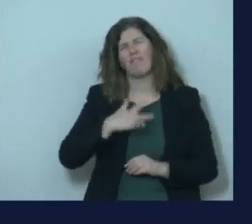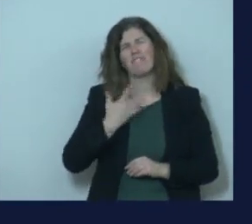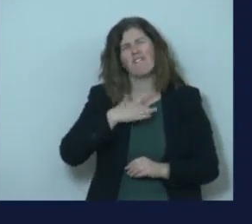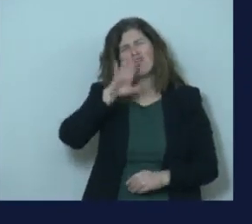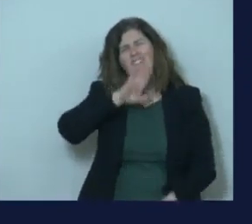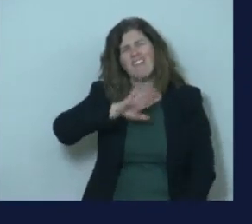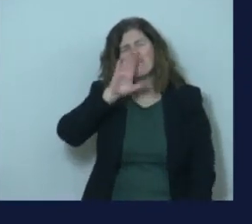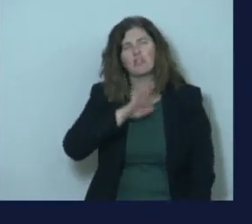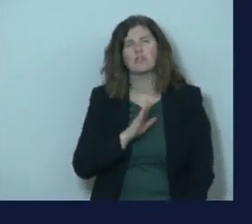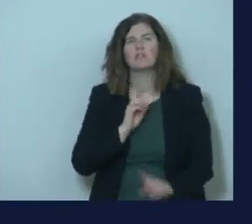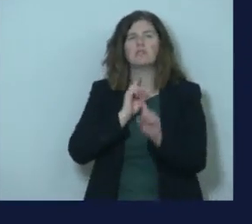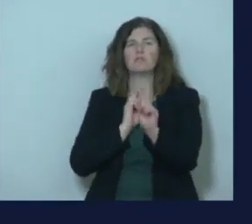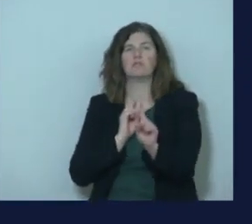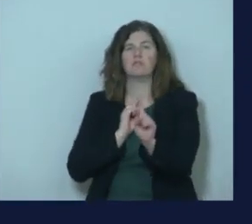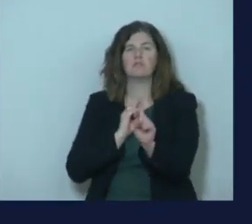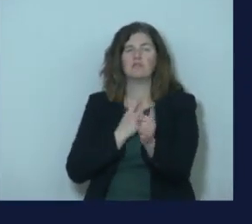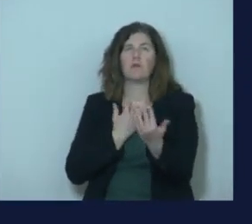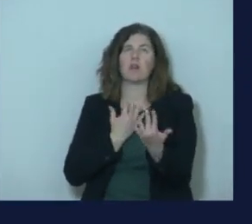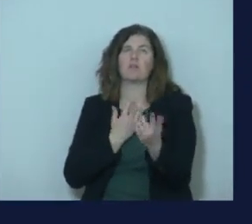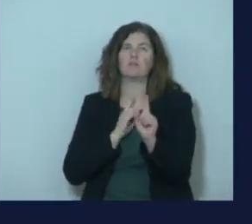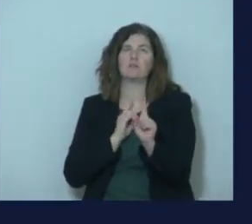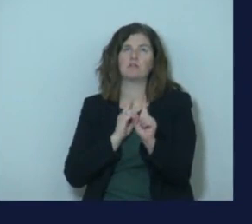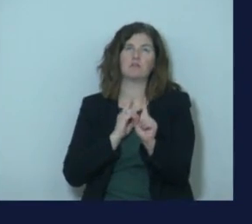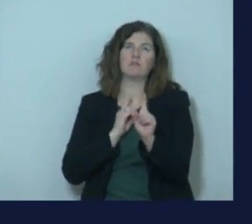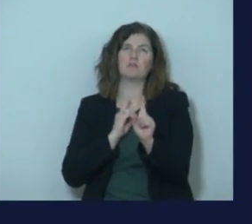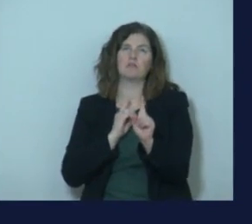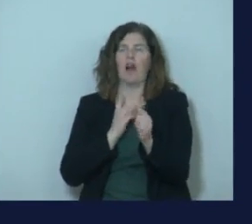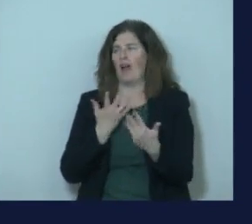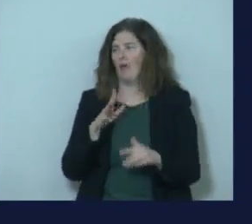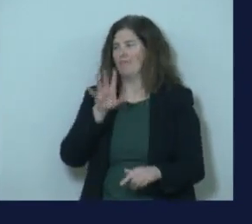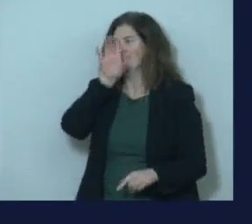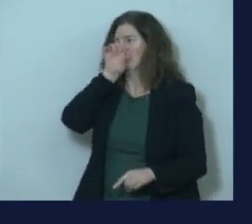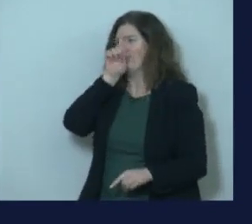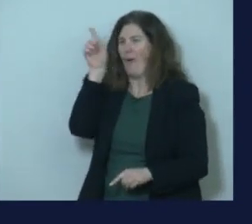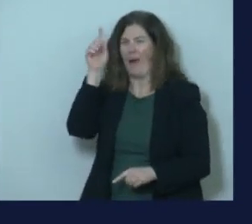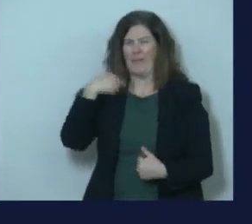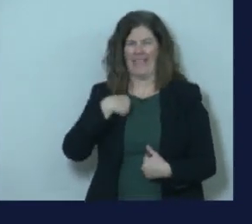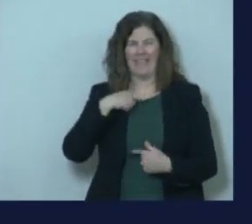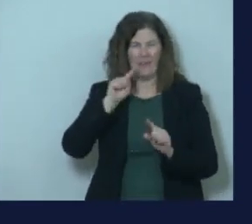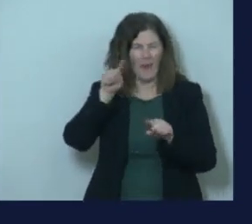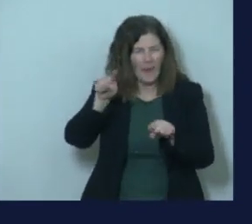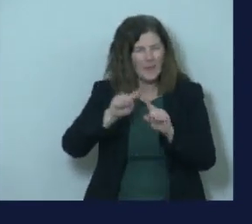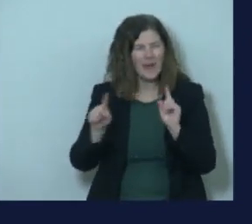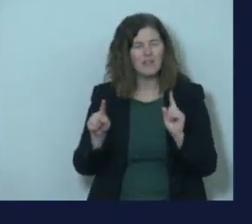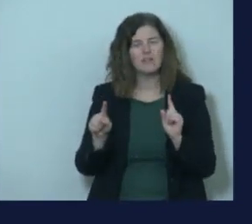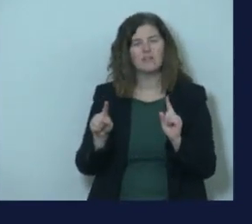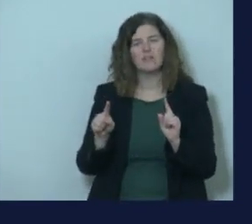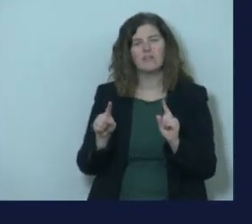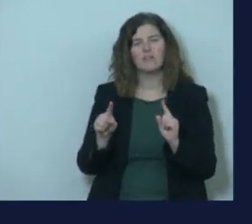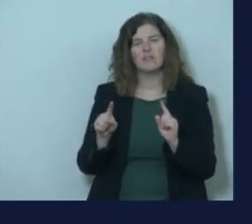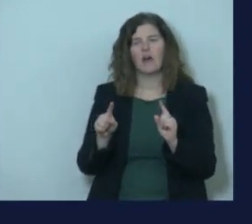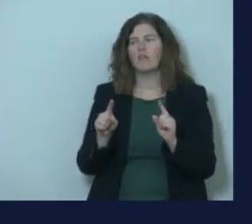AS PEOPLE ARE WAITING, THEY ARE WAY TOO CLOSE TOGETHER.